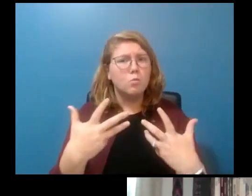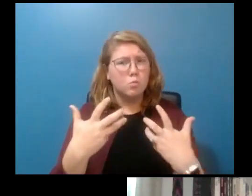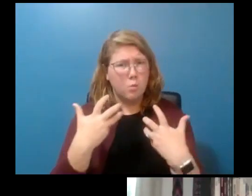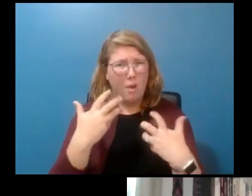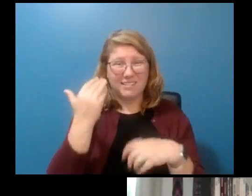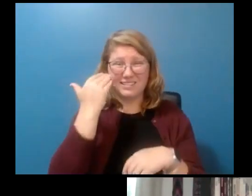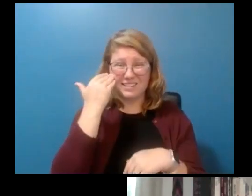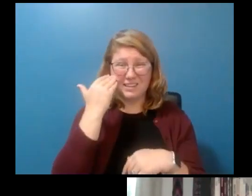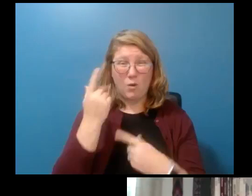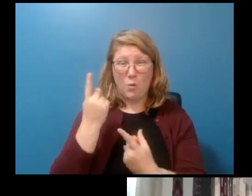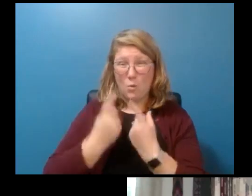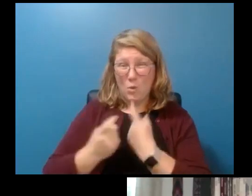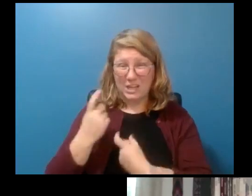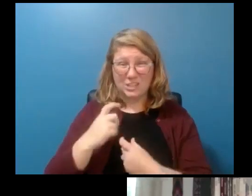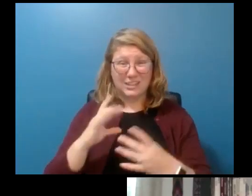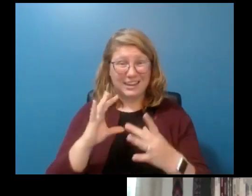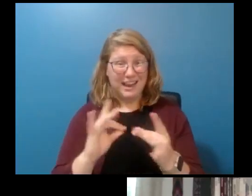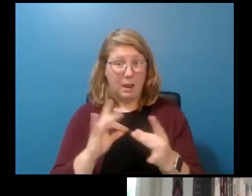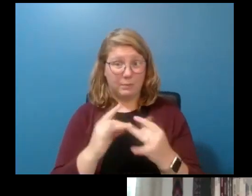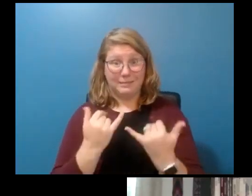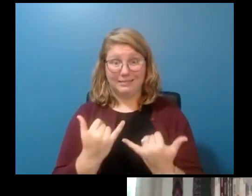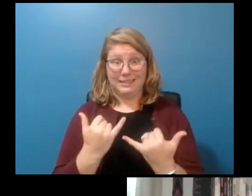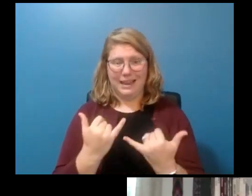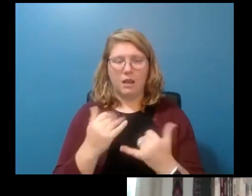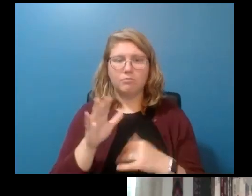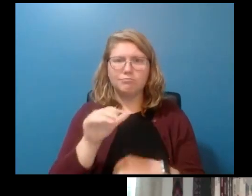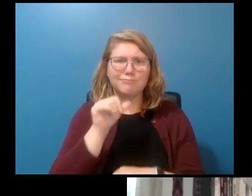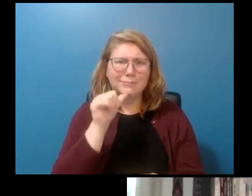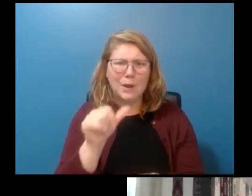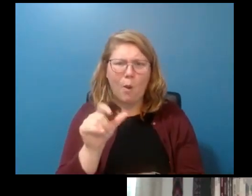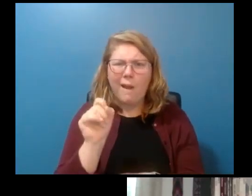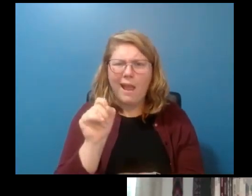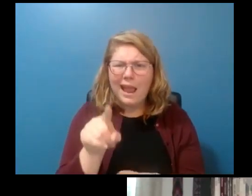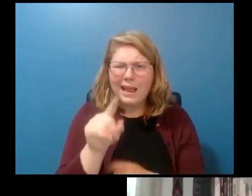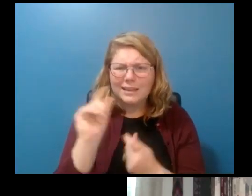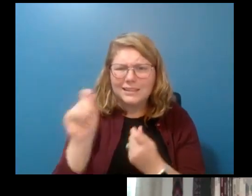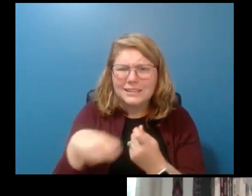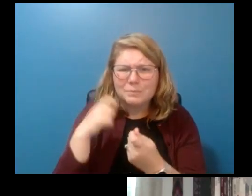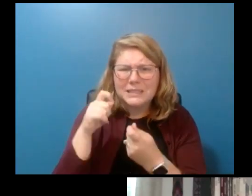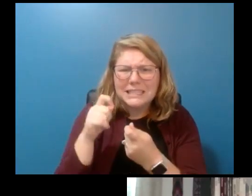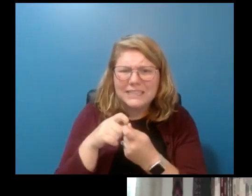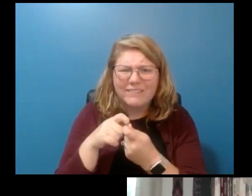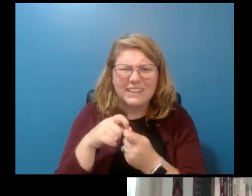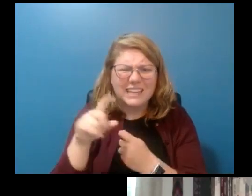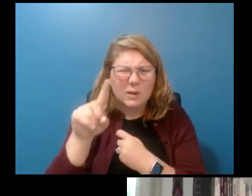bottom right-hand corner of the video. If captioning for some reason is not working for you